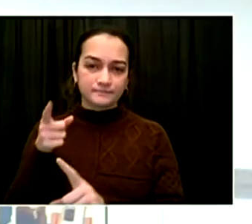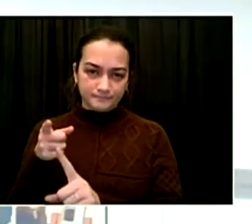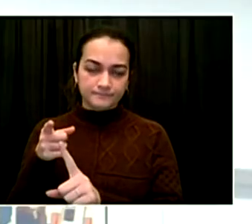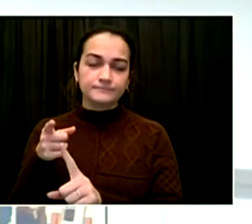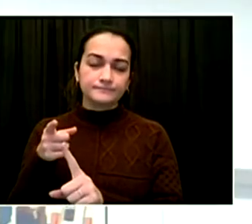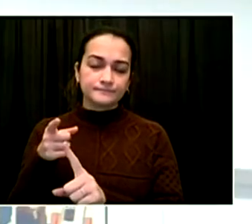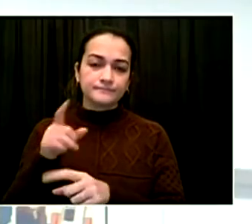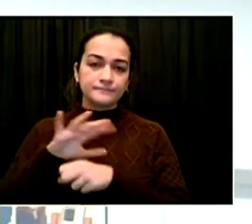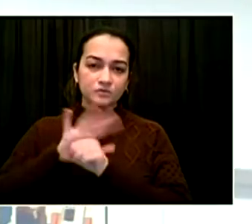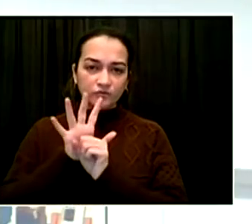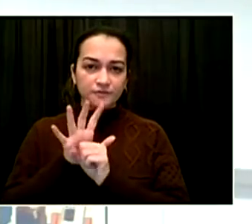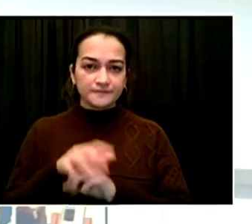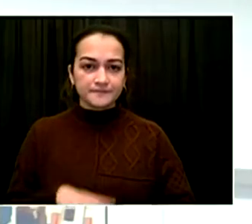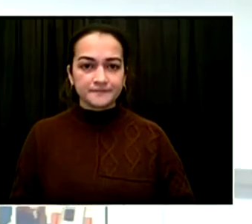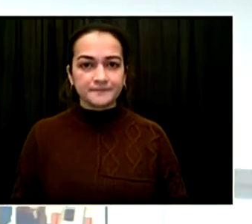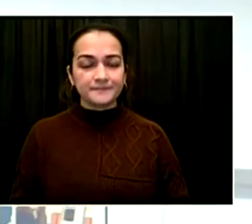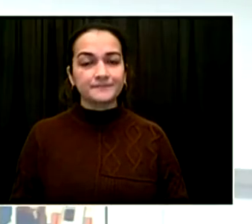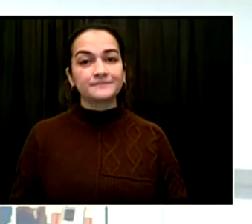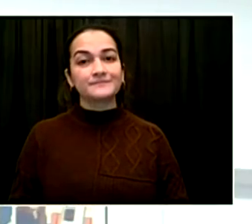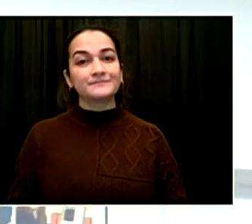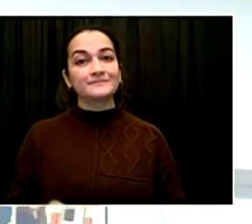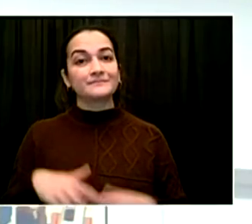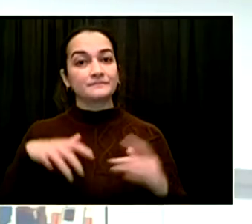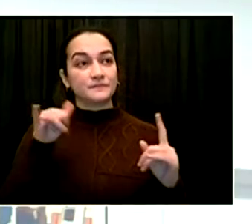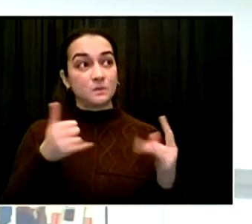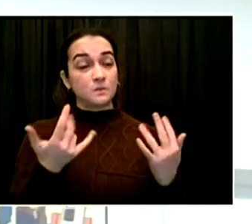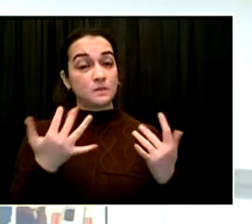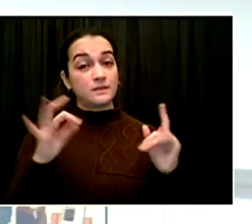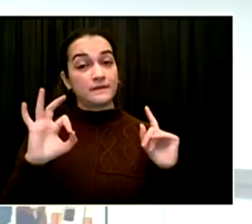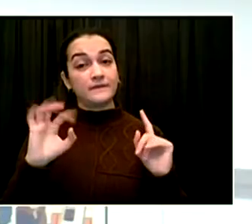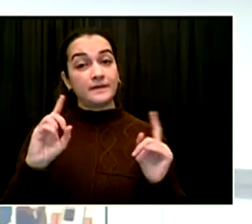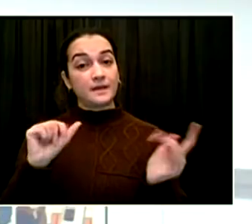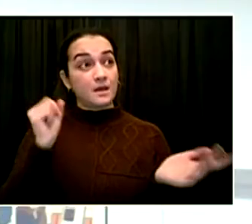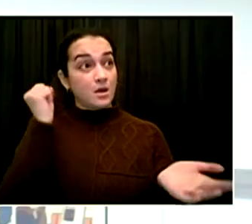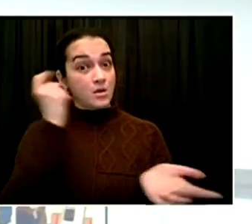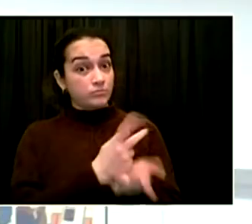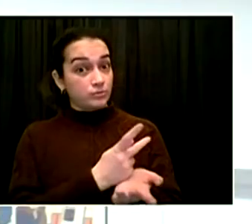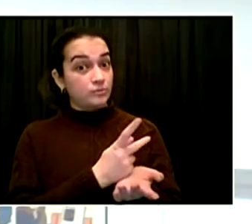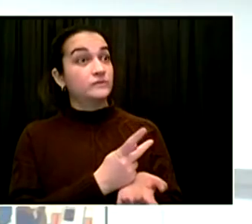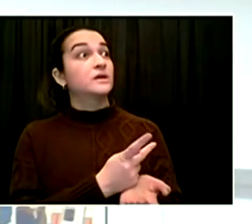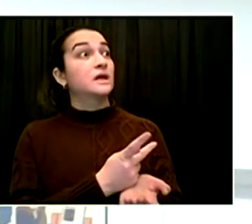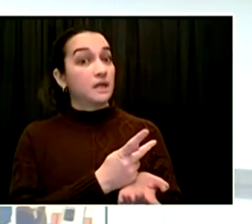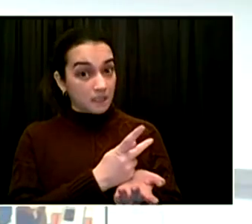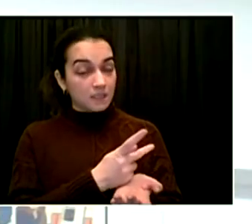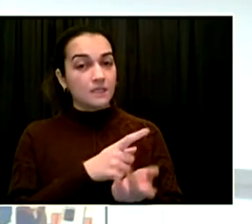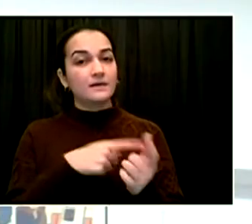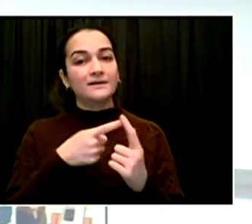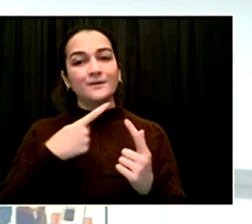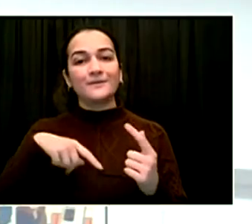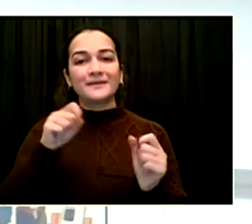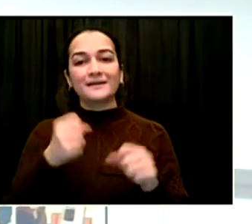VIRAL THEY ANTIVIRAL THAT I MENTIONED AND WE BELIEVE IT'LL PREVENT SEVERE DISEASE AND WE